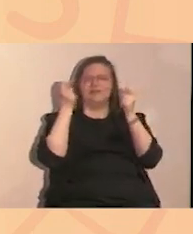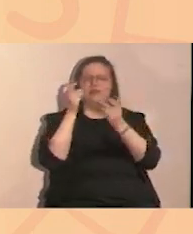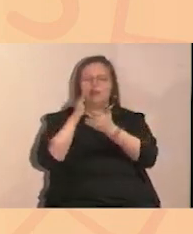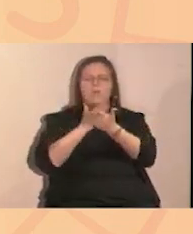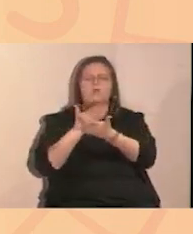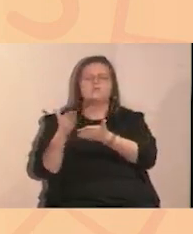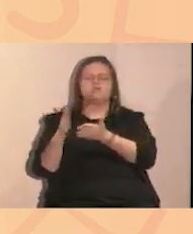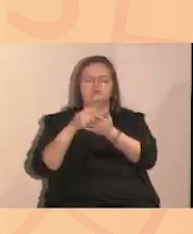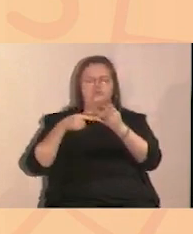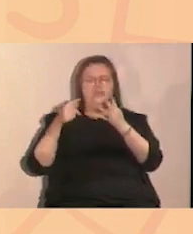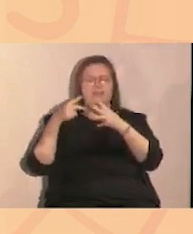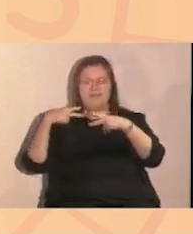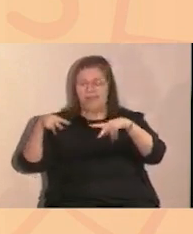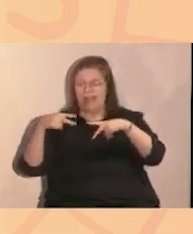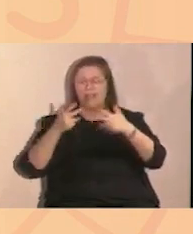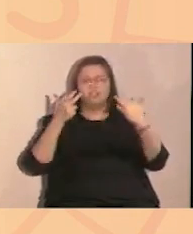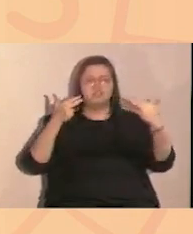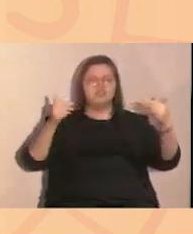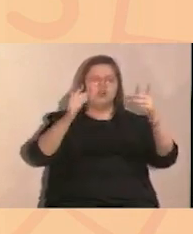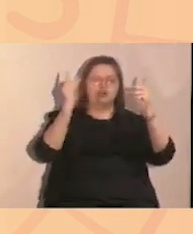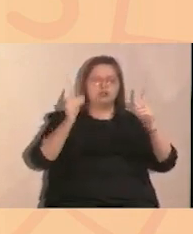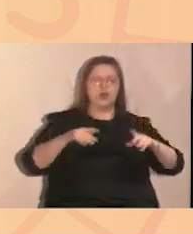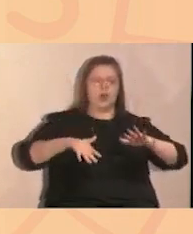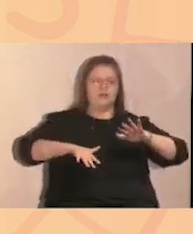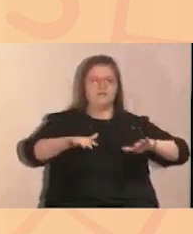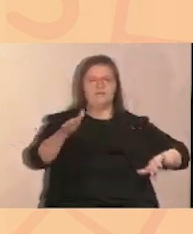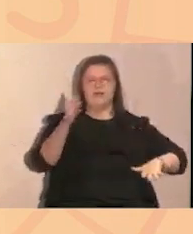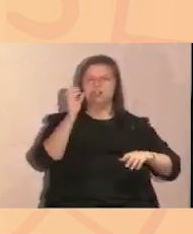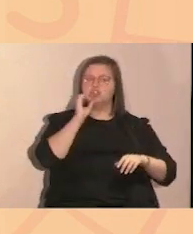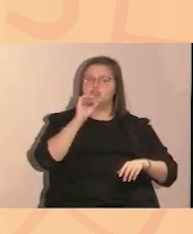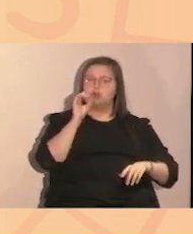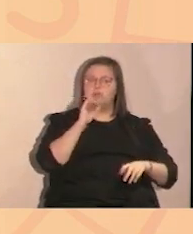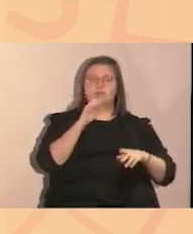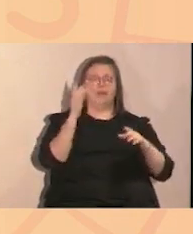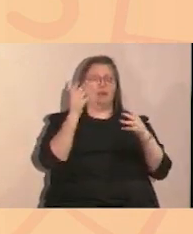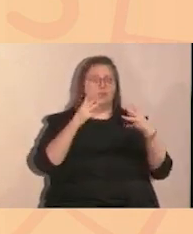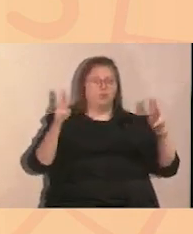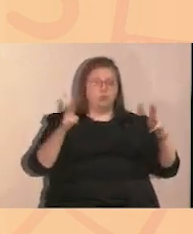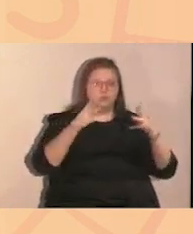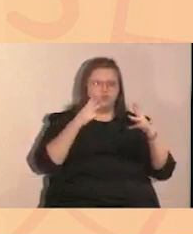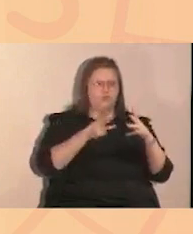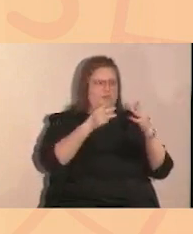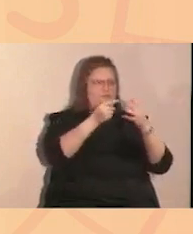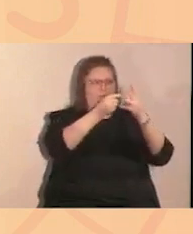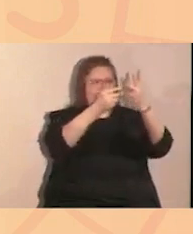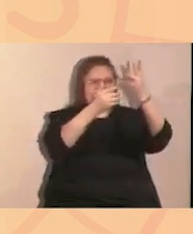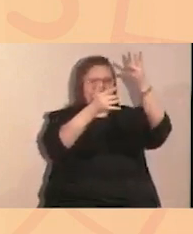dance, song, design, fashion, comedy, composition, just to name a few of the ways that our people share